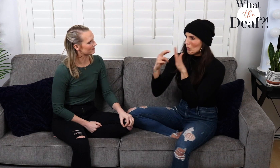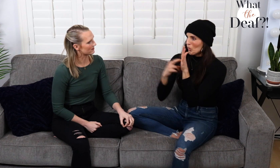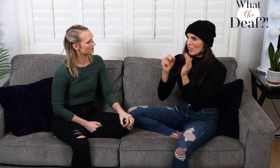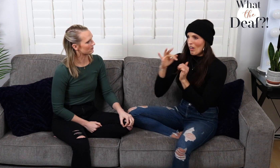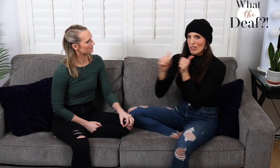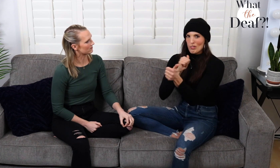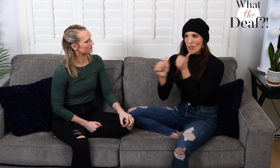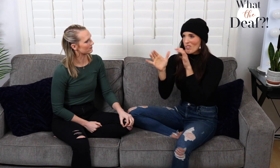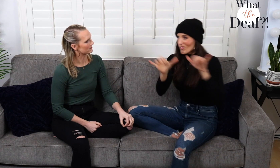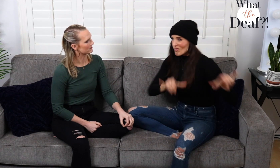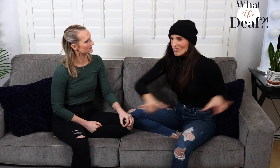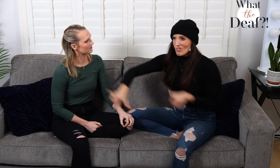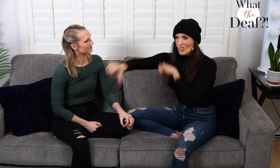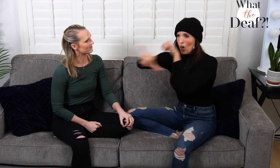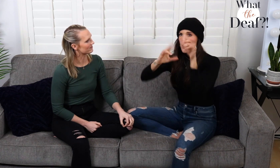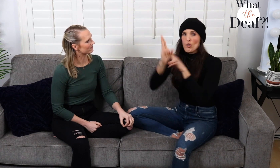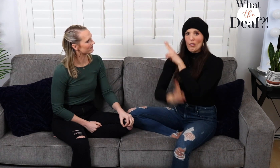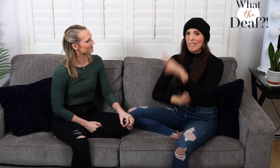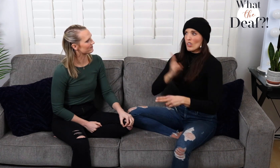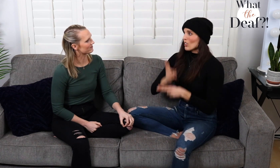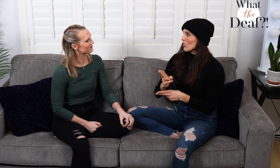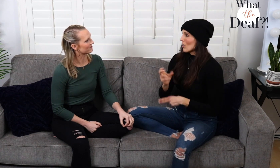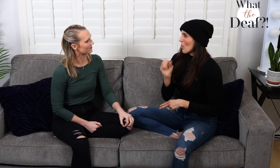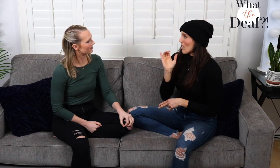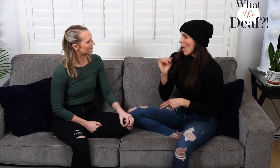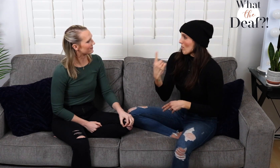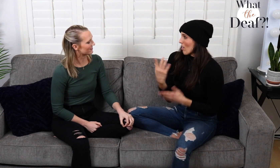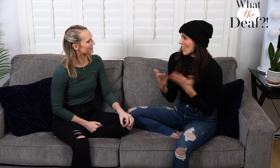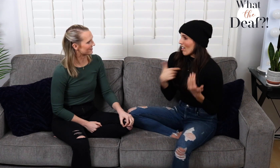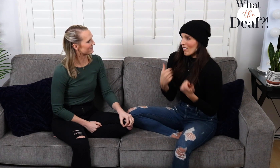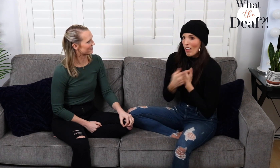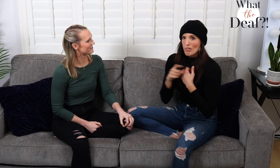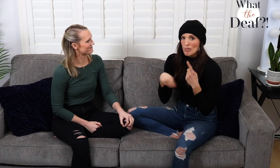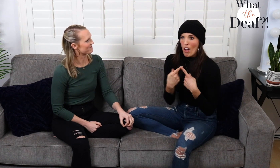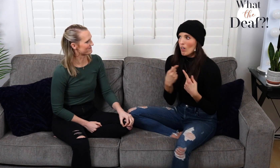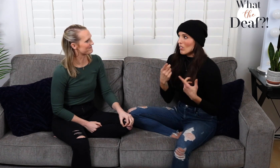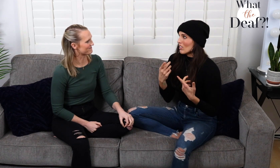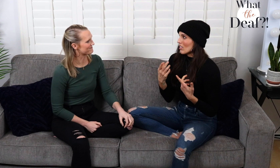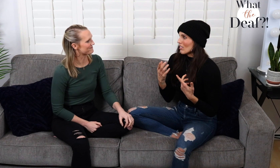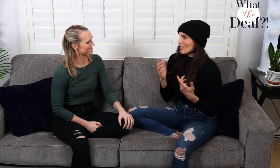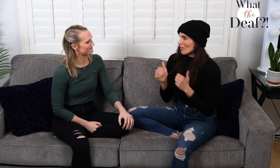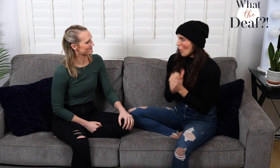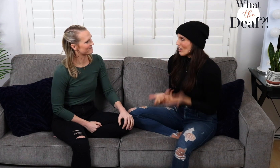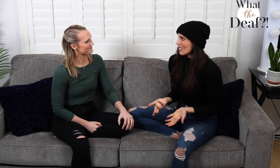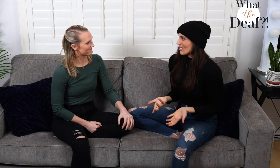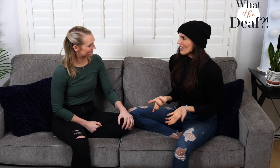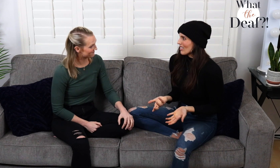the rules of the game is universal. So that's one thing that I love about sports.